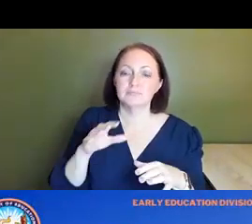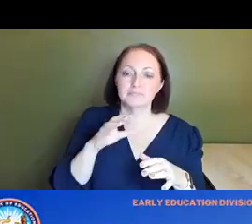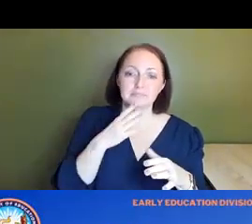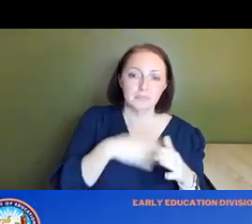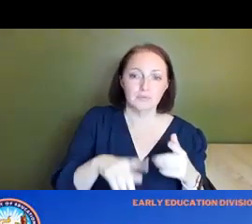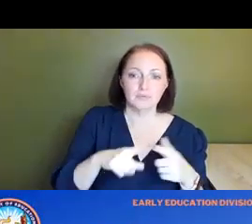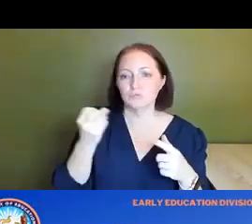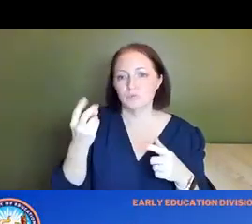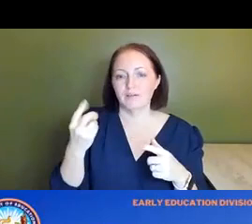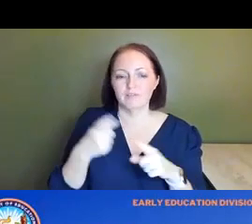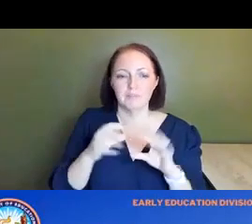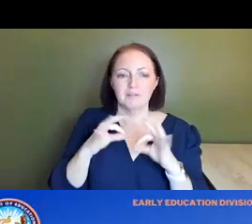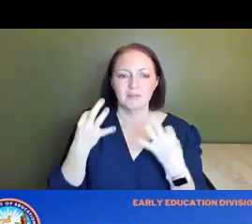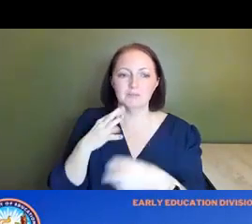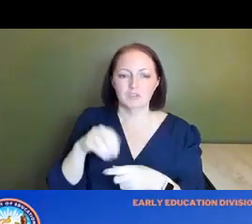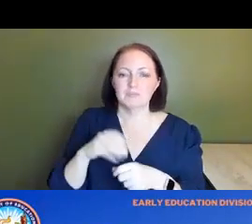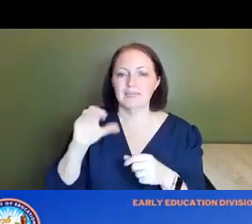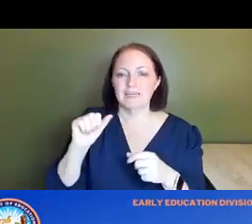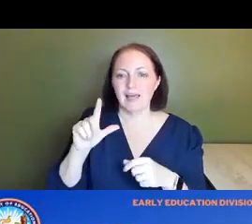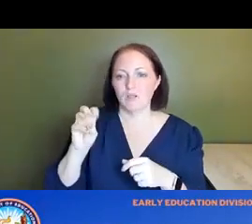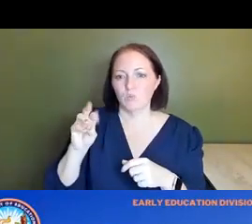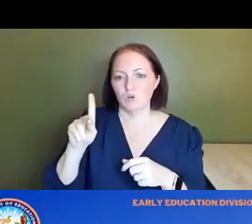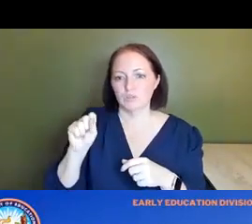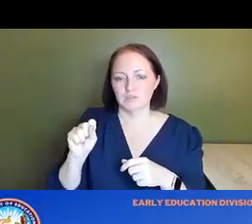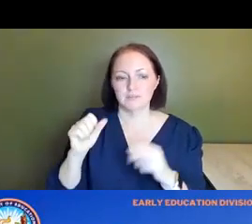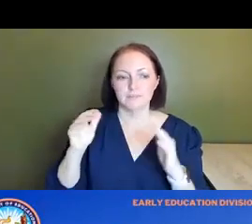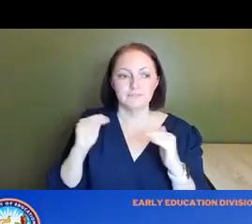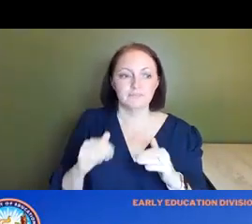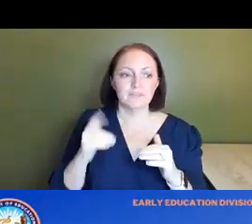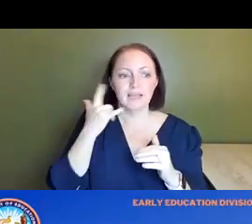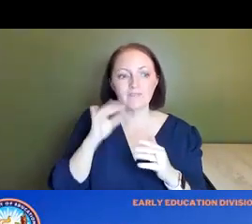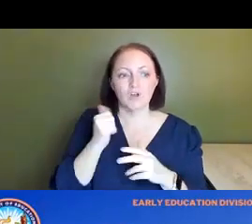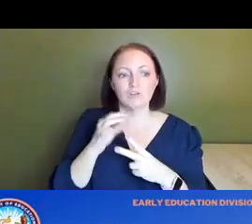from families participating in CalWORKs. There's the California Alternative Payment Program